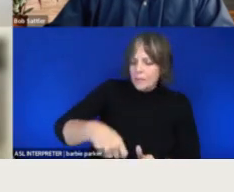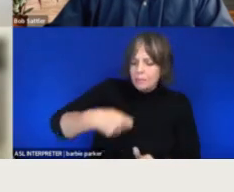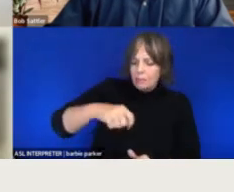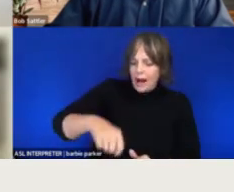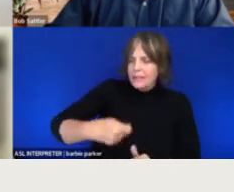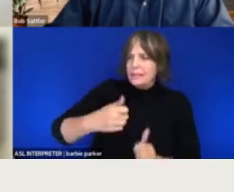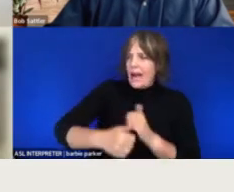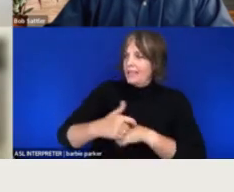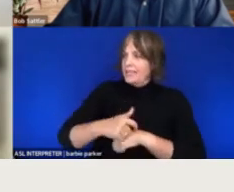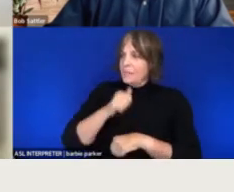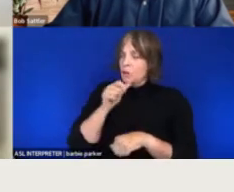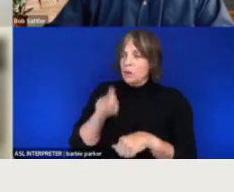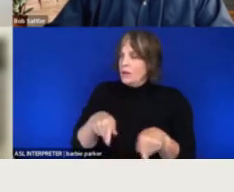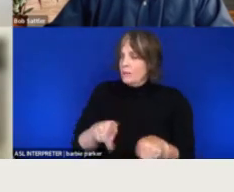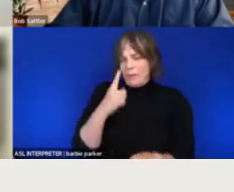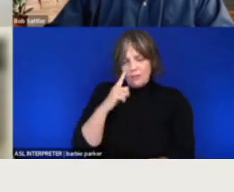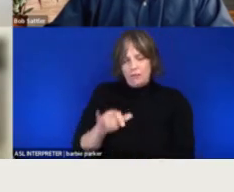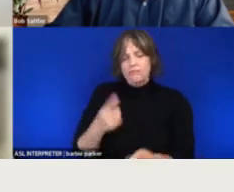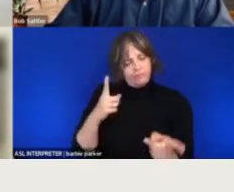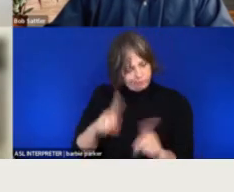permission for, that I have both